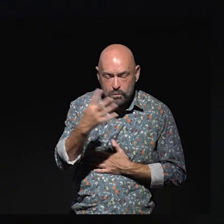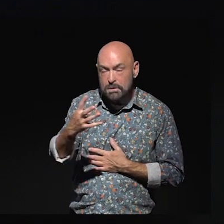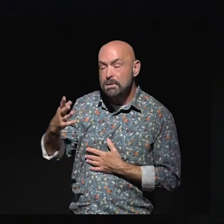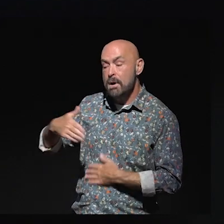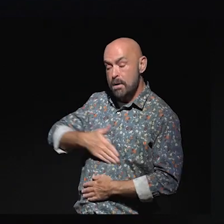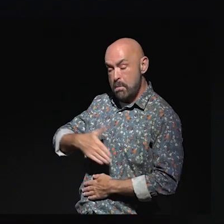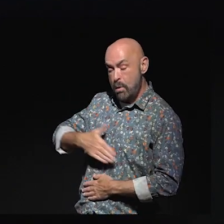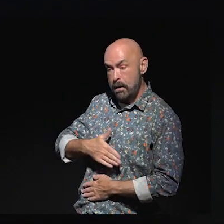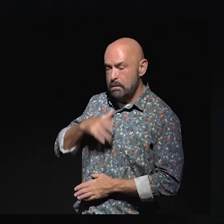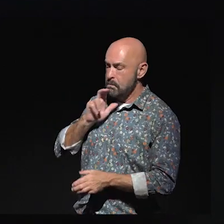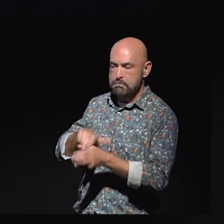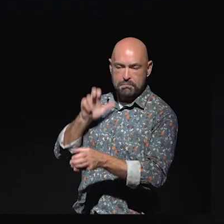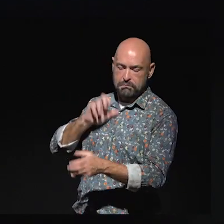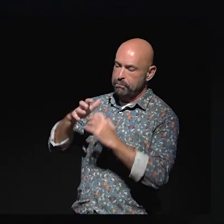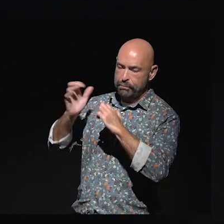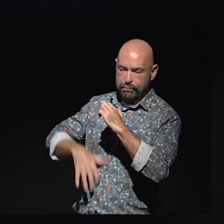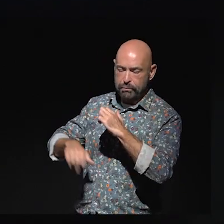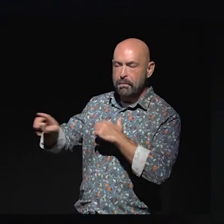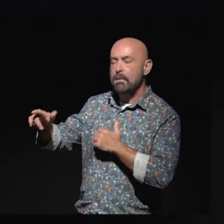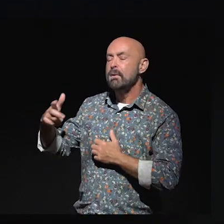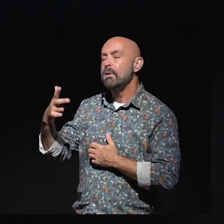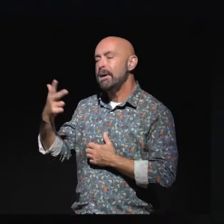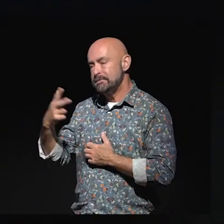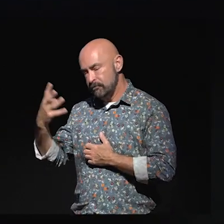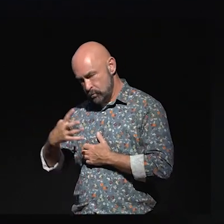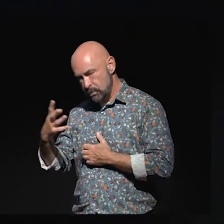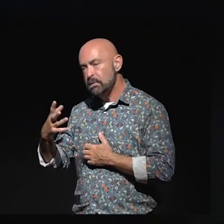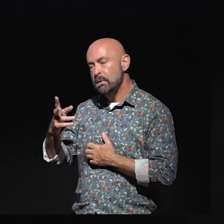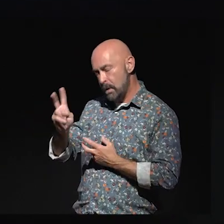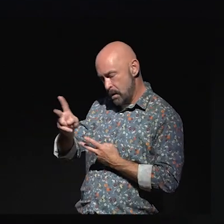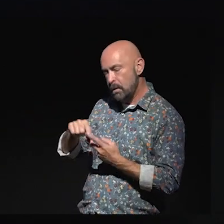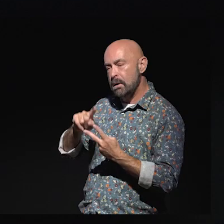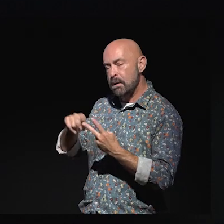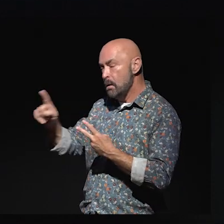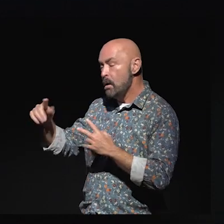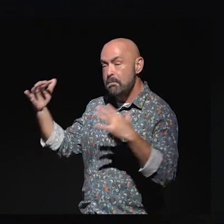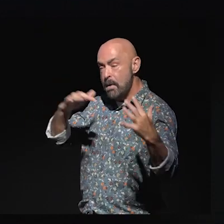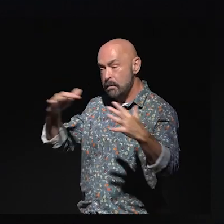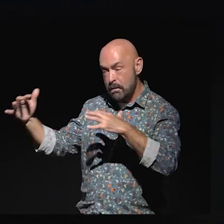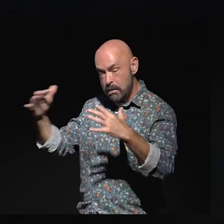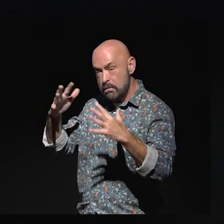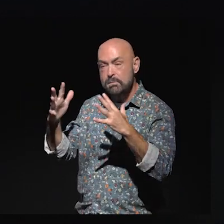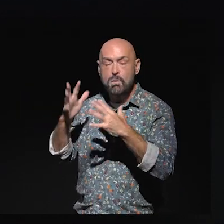1815, he falls again a second time at the Battle of Waterloo.